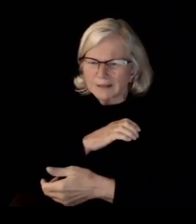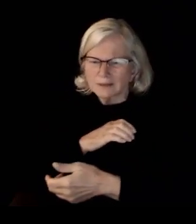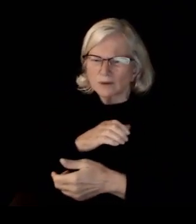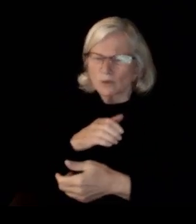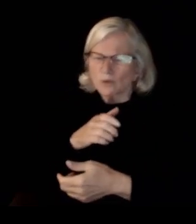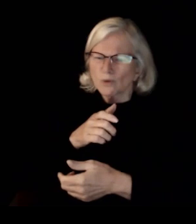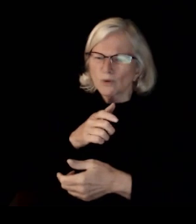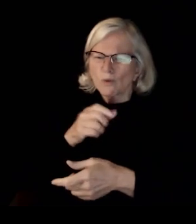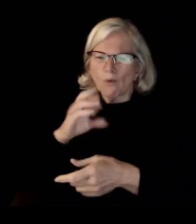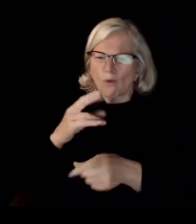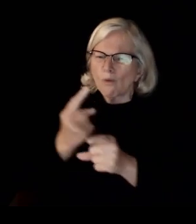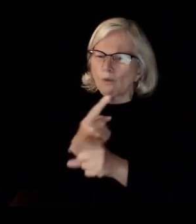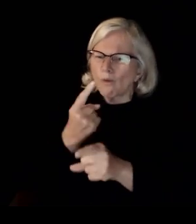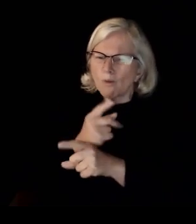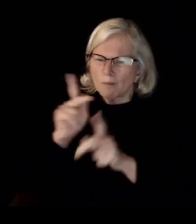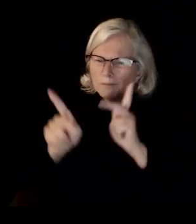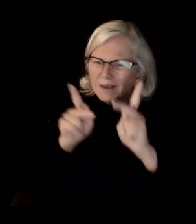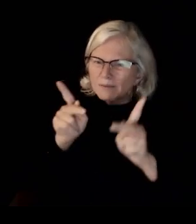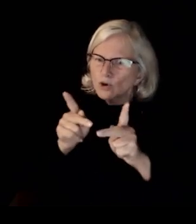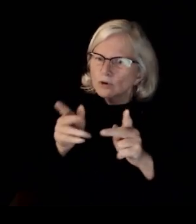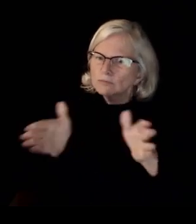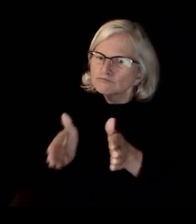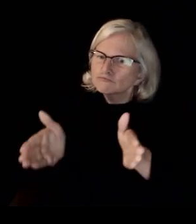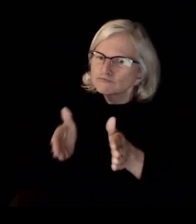if they see someone not following it?